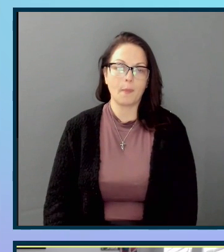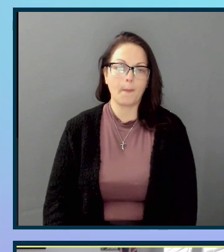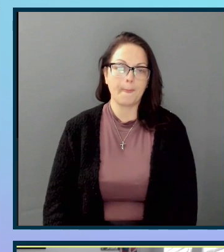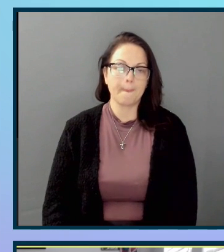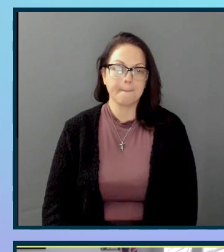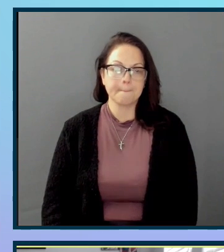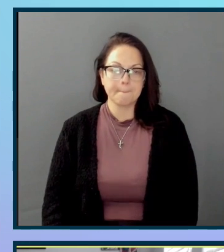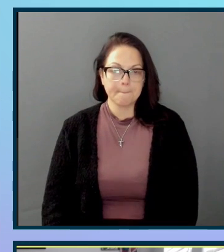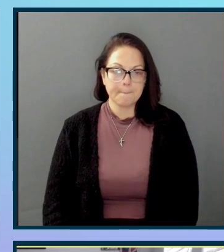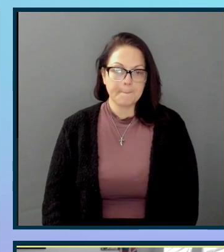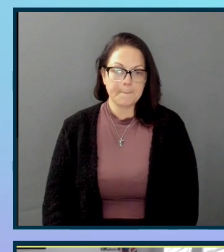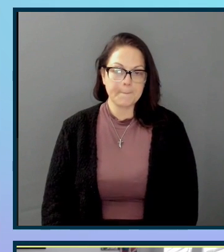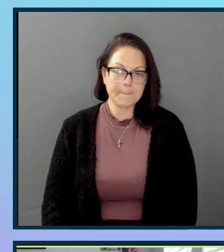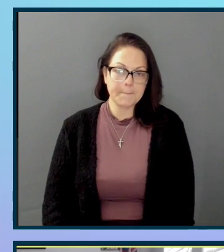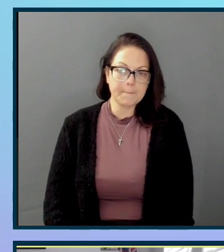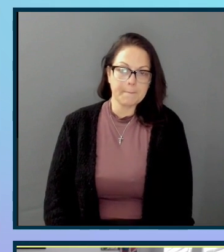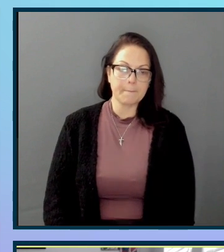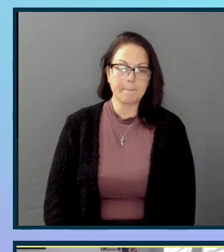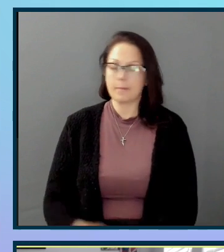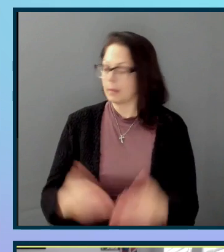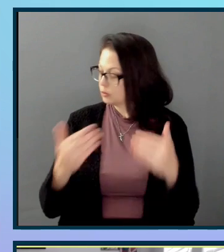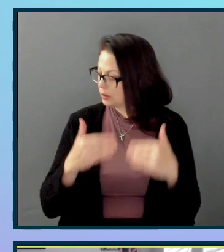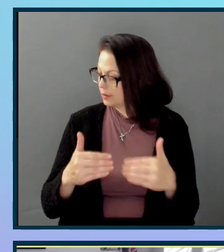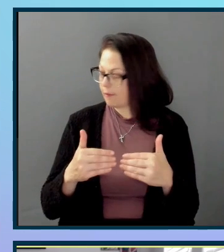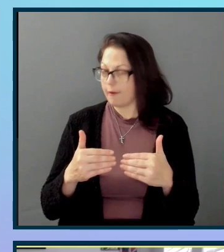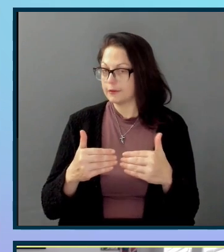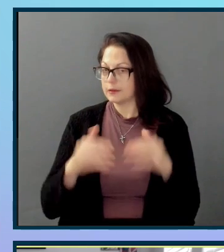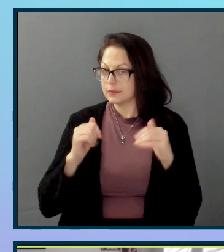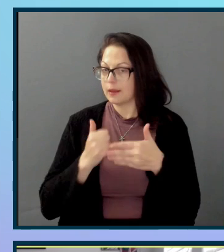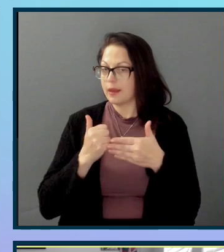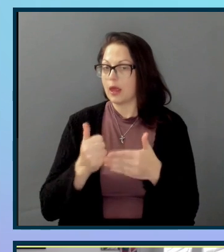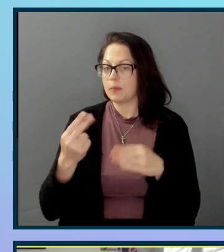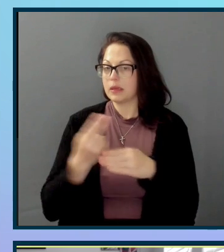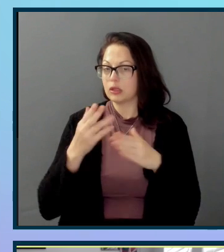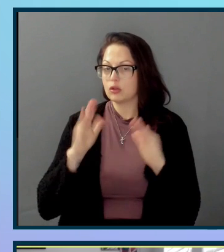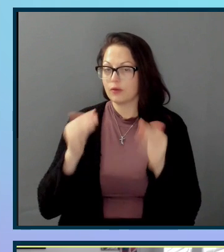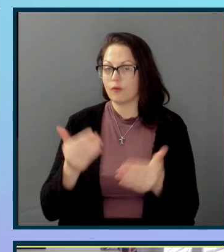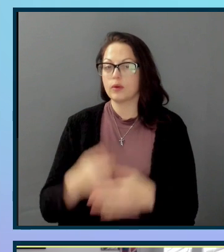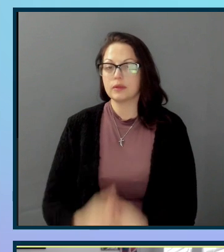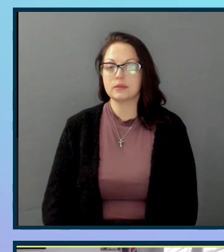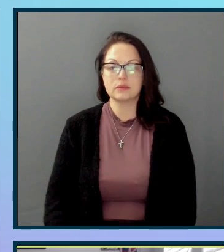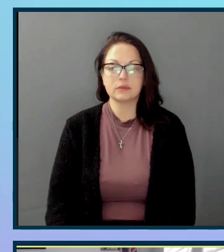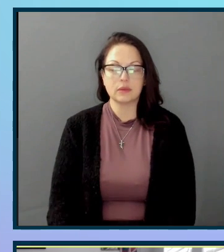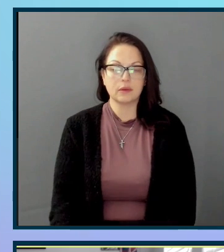So the next objective here then is helping the user focus. And in this case, what we're talking about